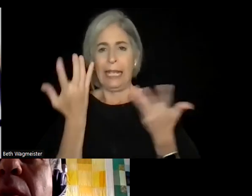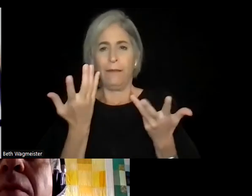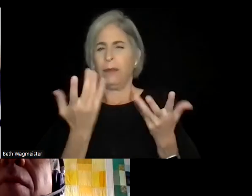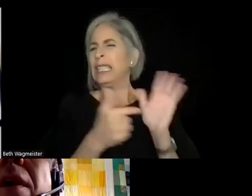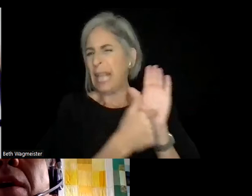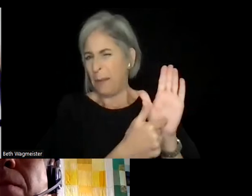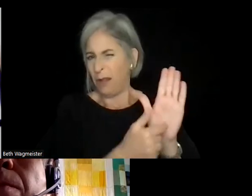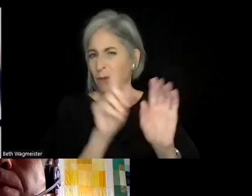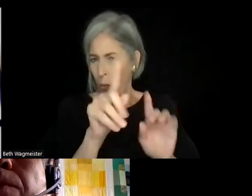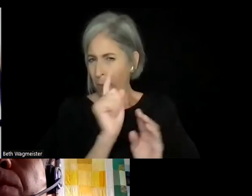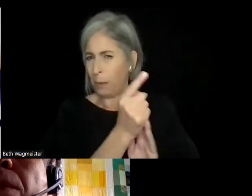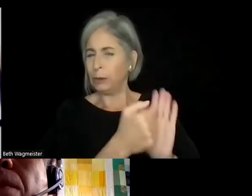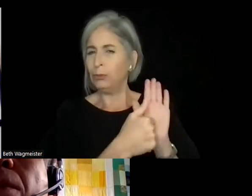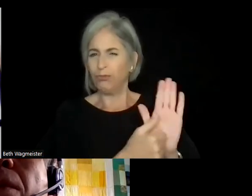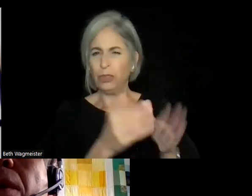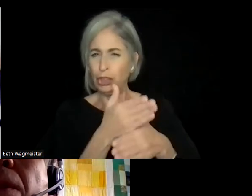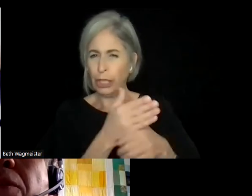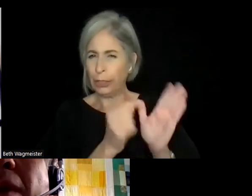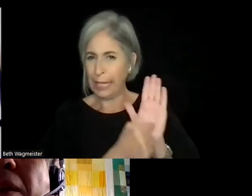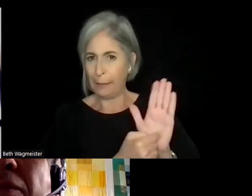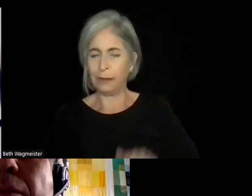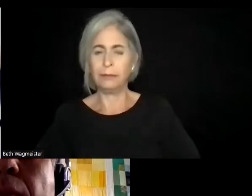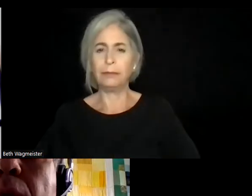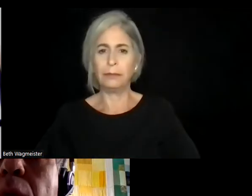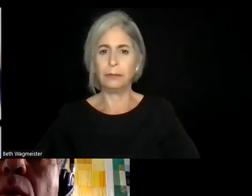interesting question. We have -- if